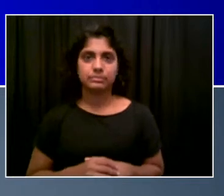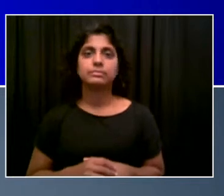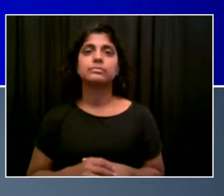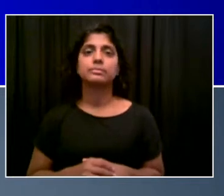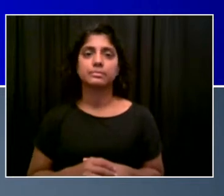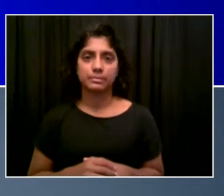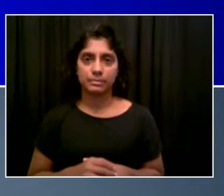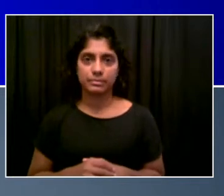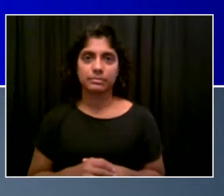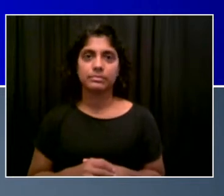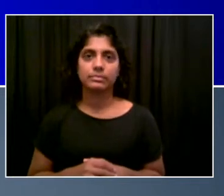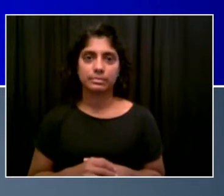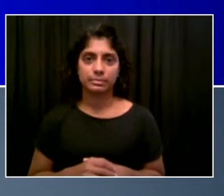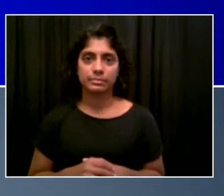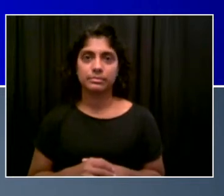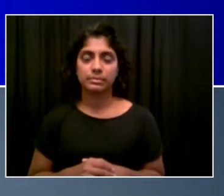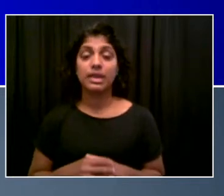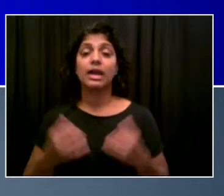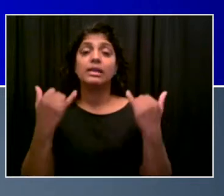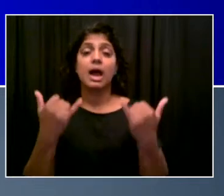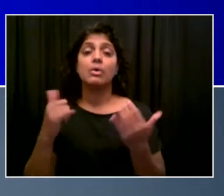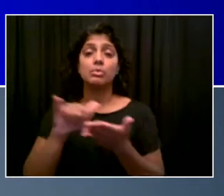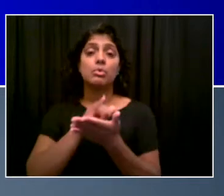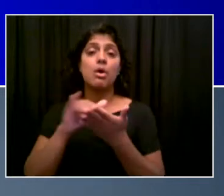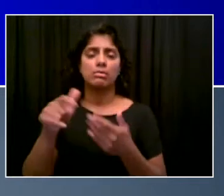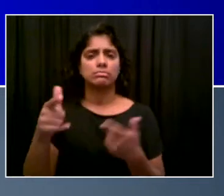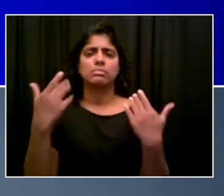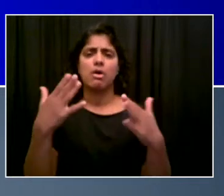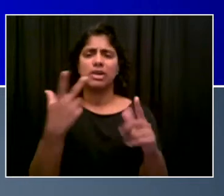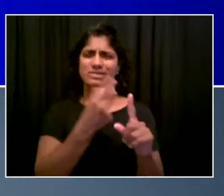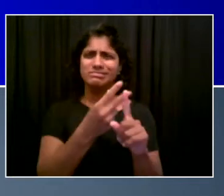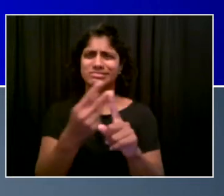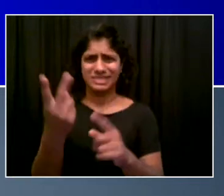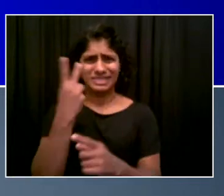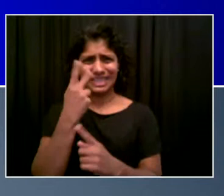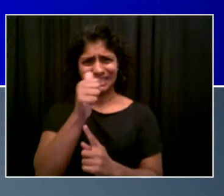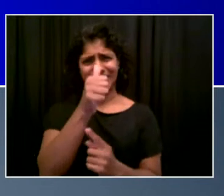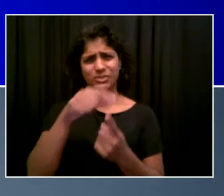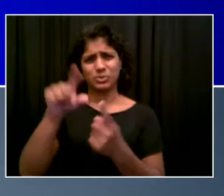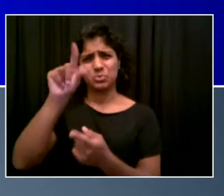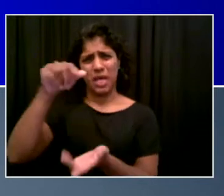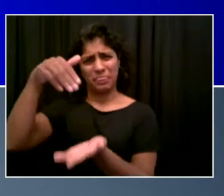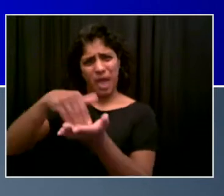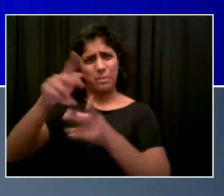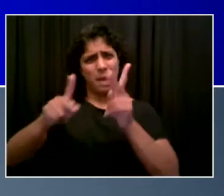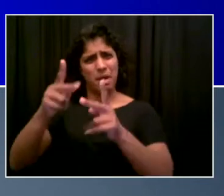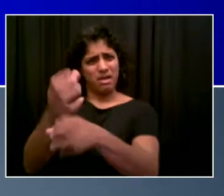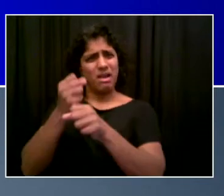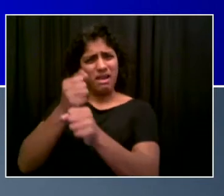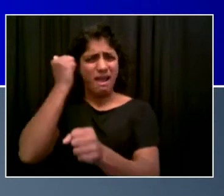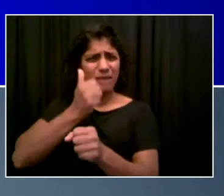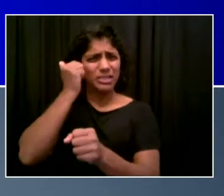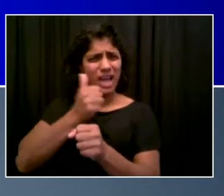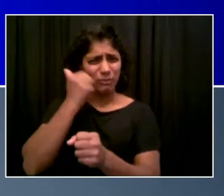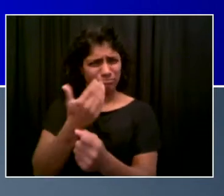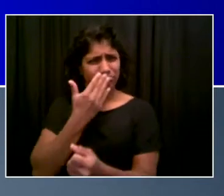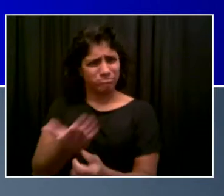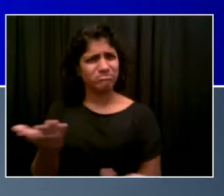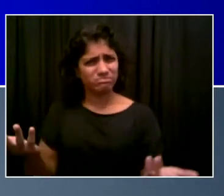THE SITUATION WITH CONCERN. THANK GOD HERE WE HAVE AIG HH LEVEL OF VACCINATION WE